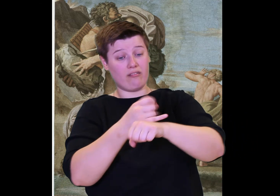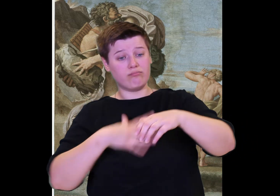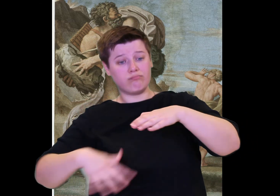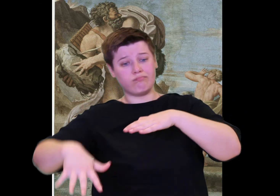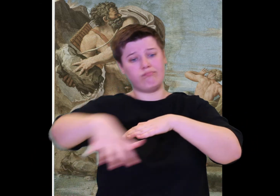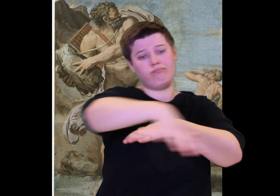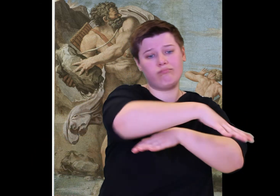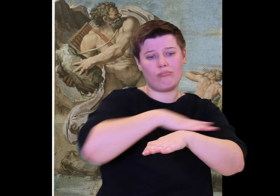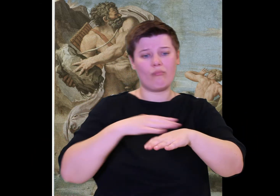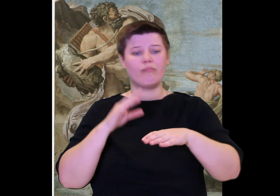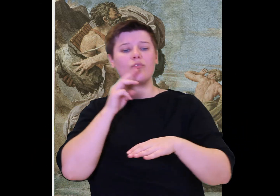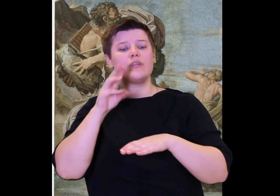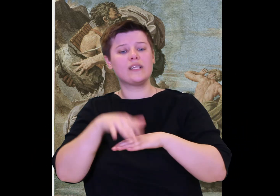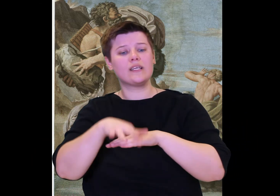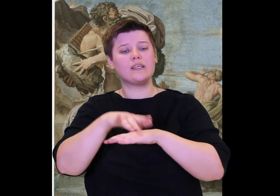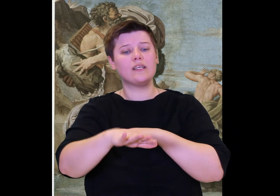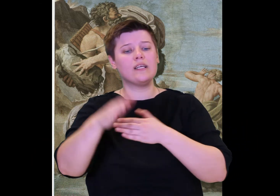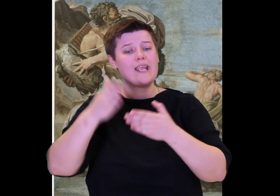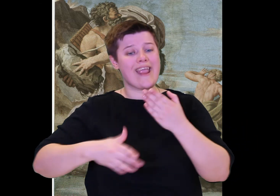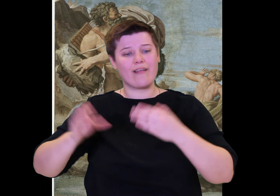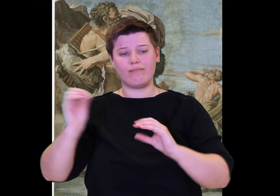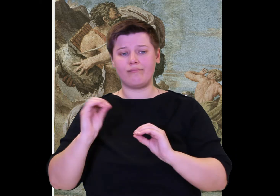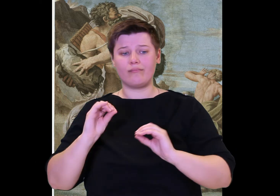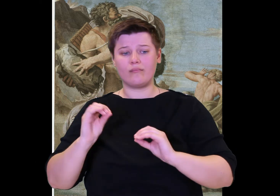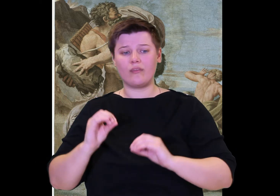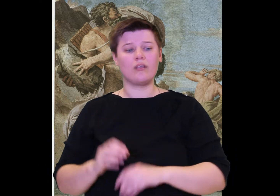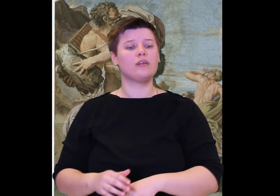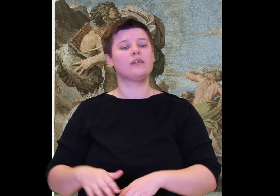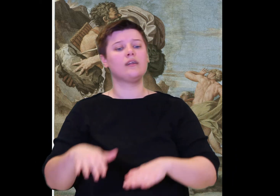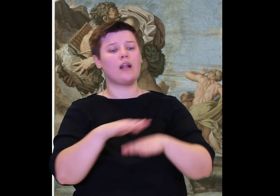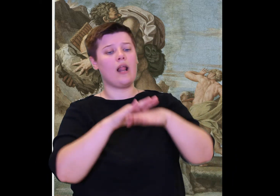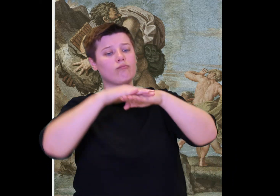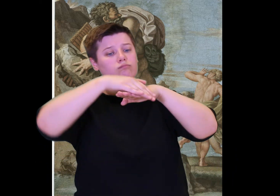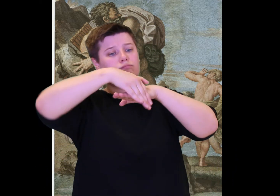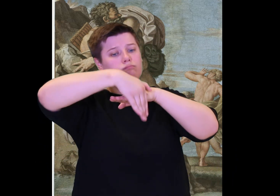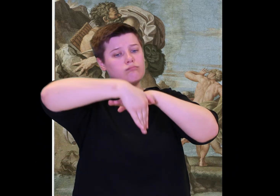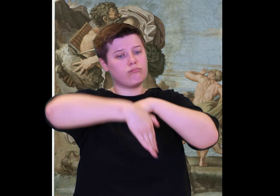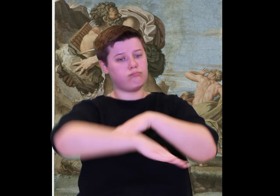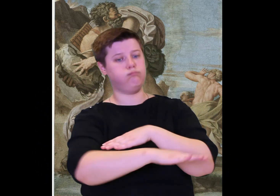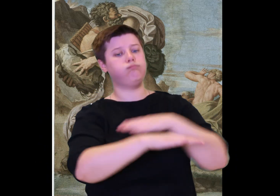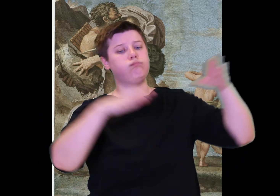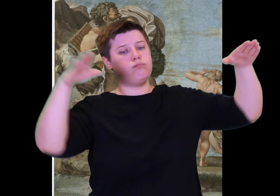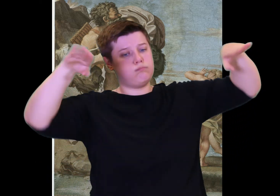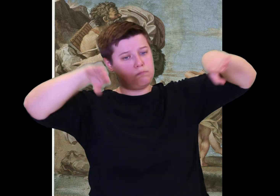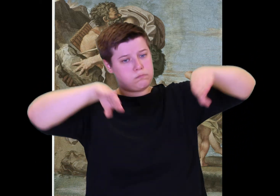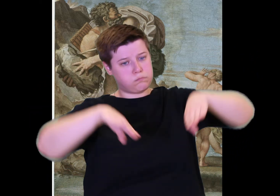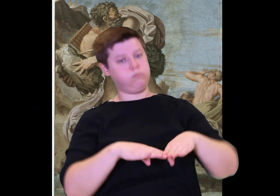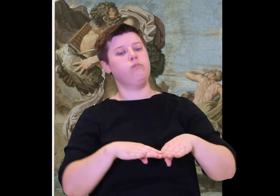the earth, nor where it rises. We need a way to fix our current plight, but I do